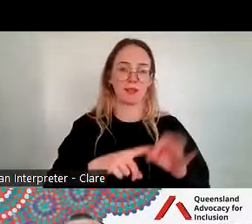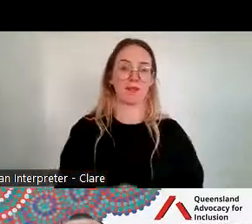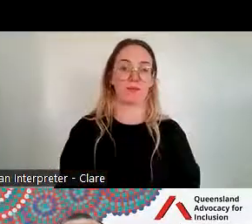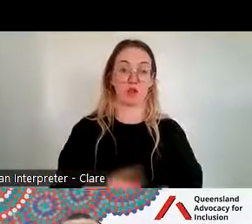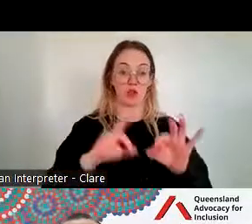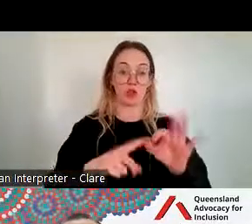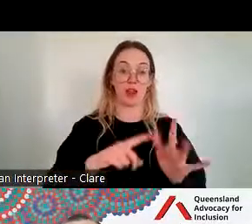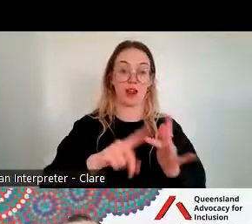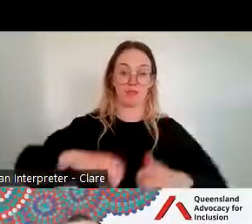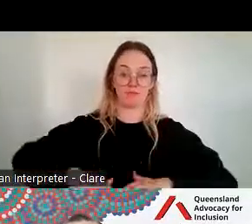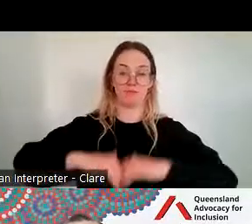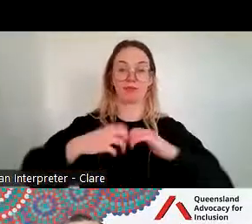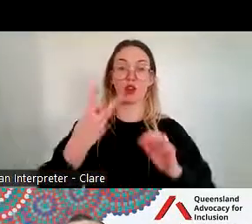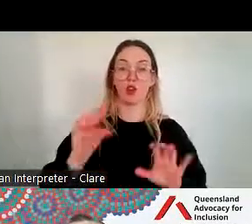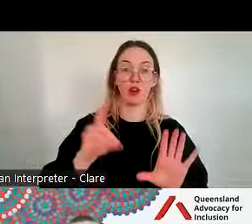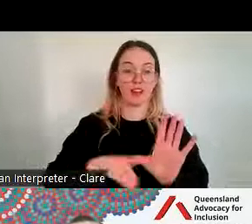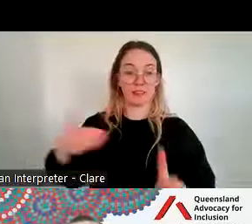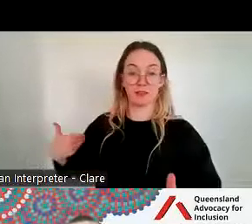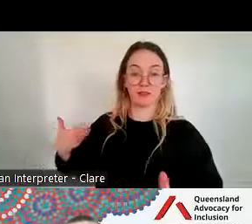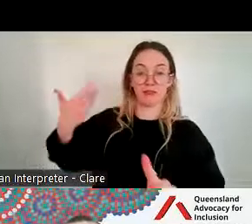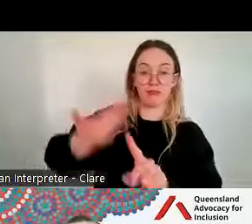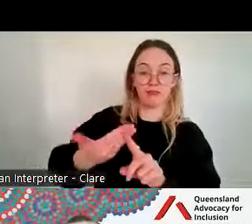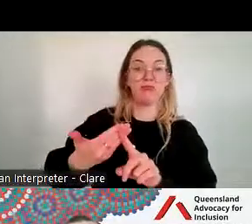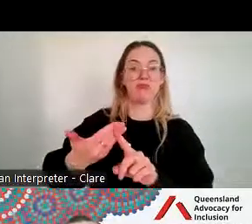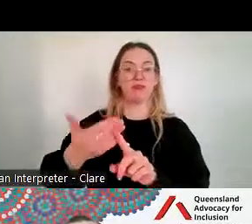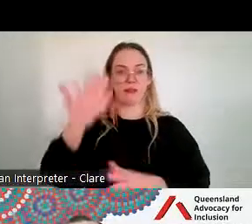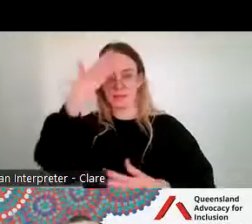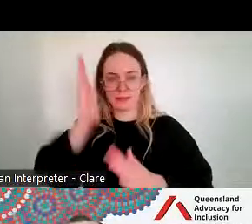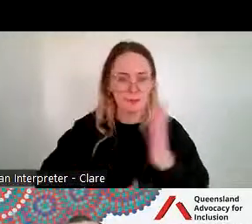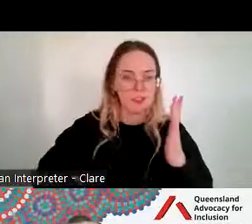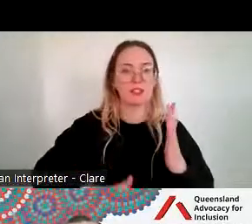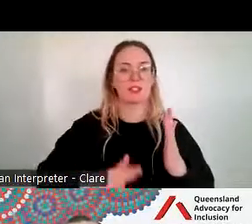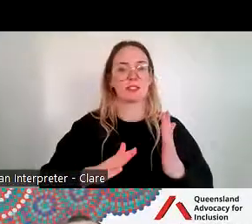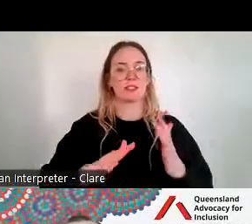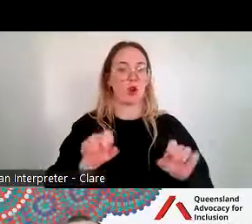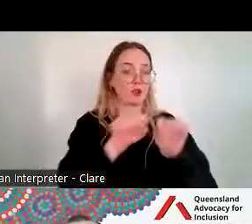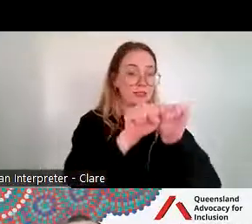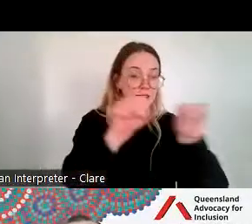systemic change through campaigns directed to attitudinal law and policy reform by support